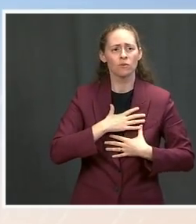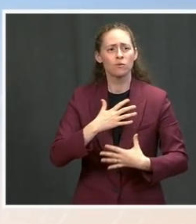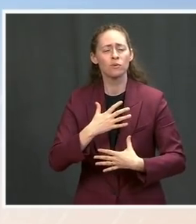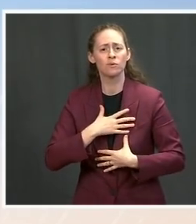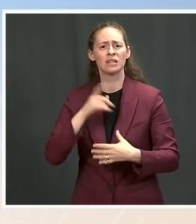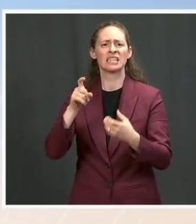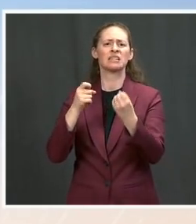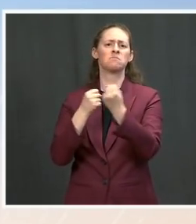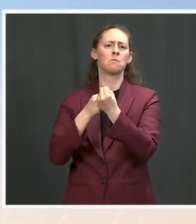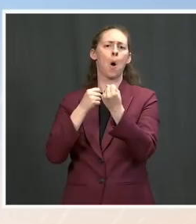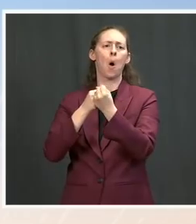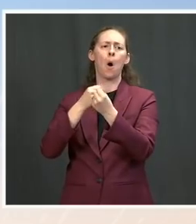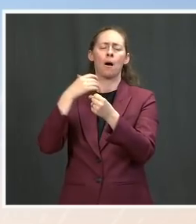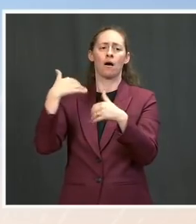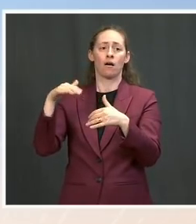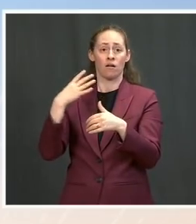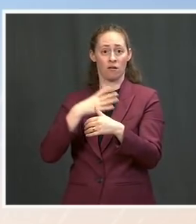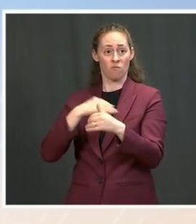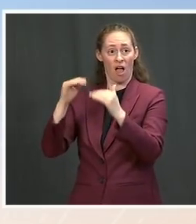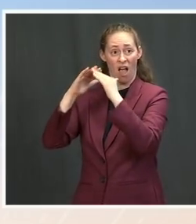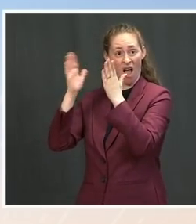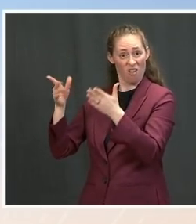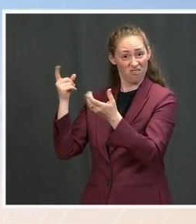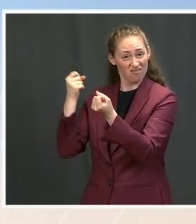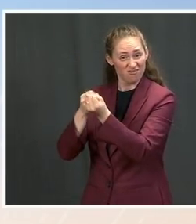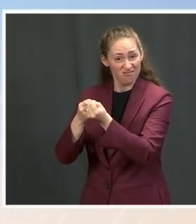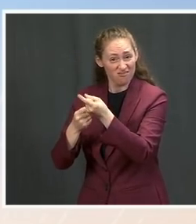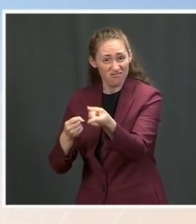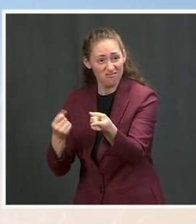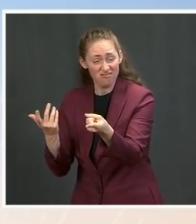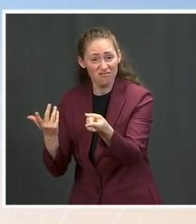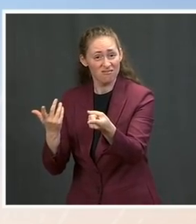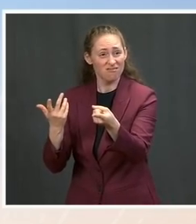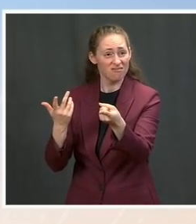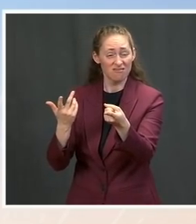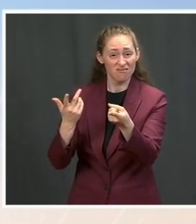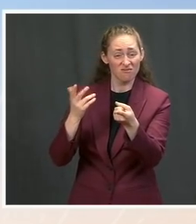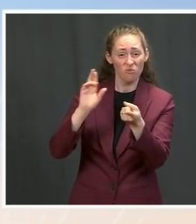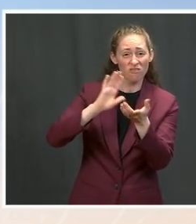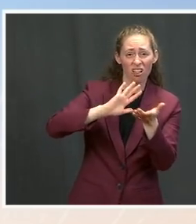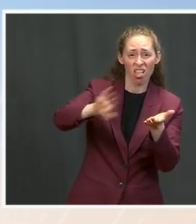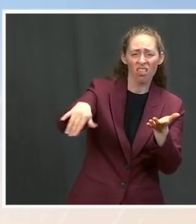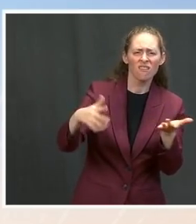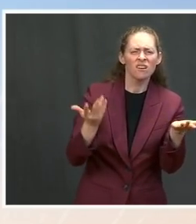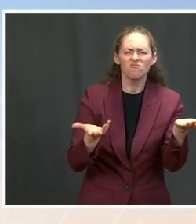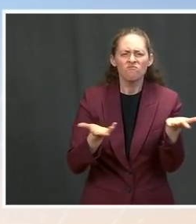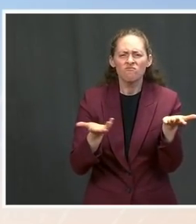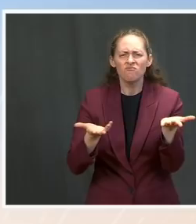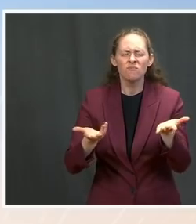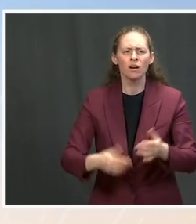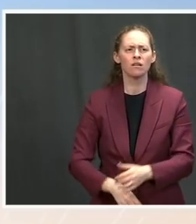considering sending additional help to Brazil? Ms. Psaki: Well, recognizing that the fight against COVID-19